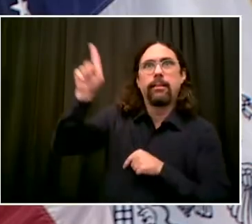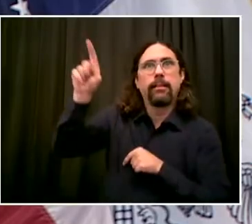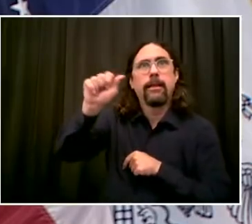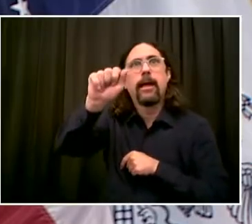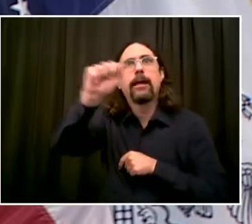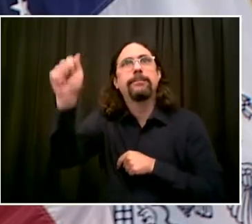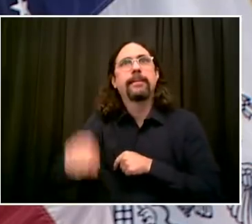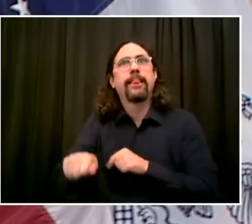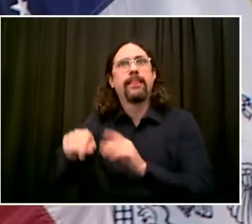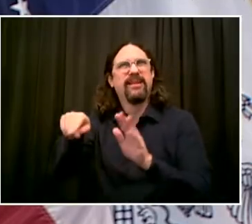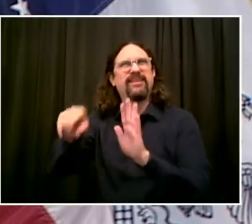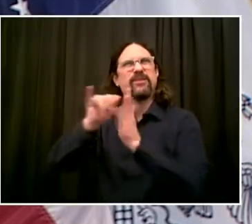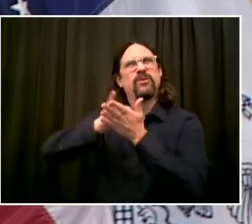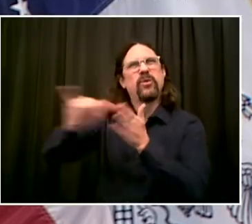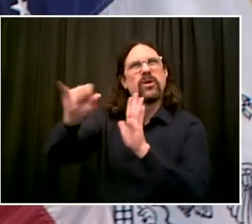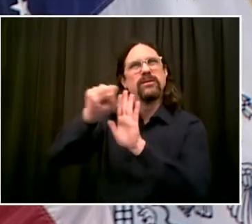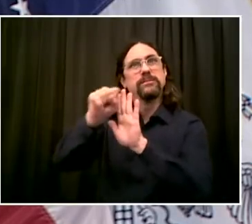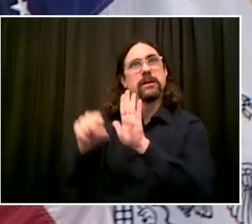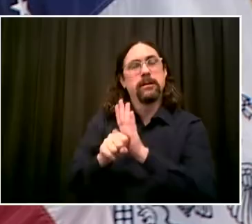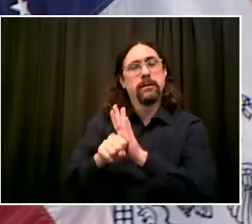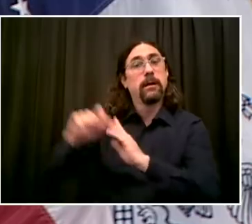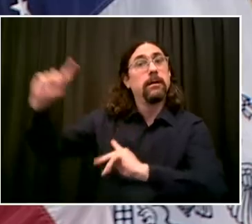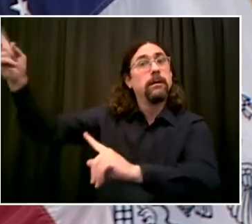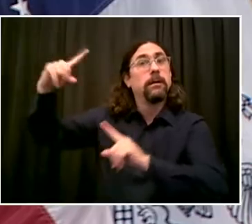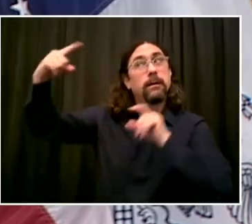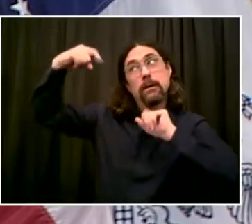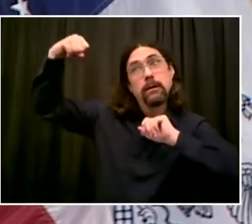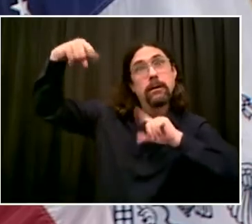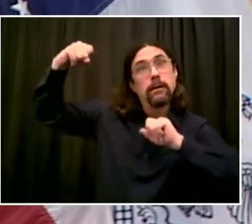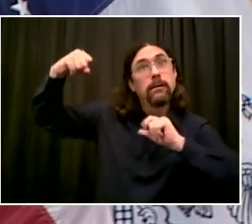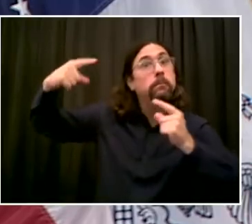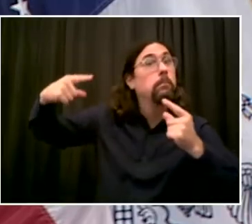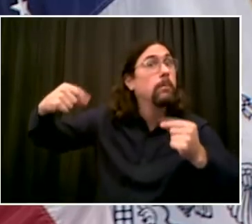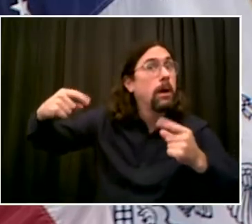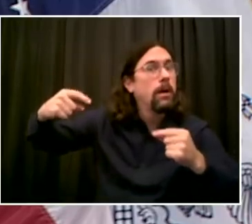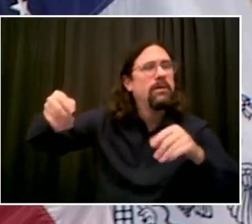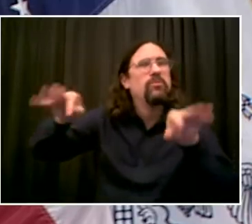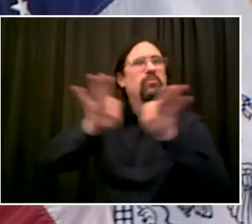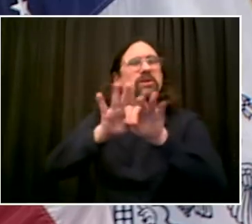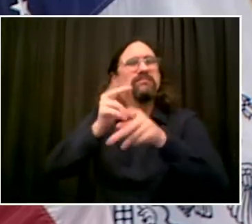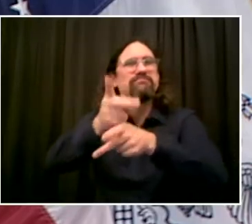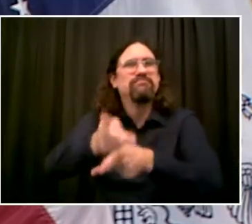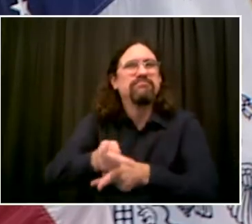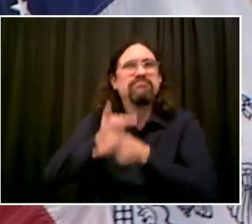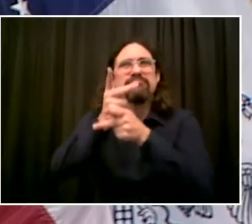WORKING OUT THE